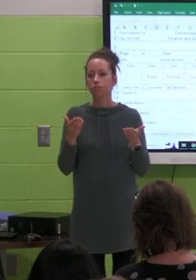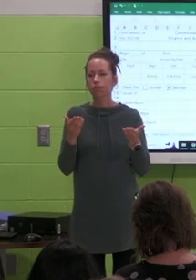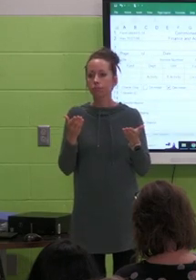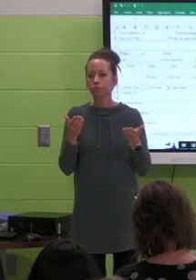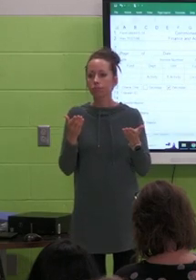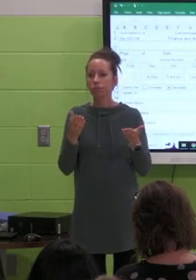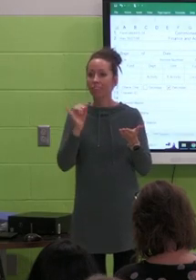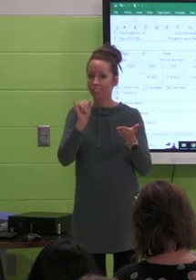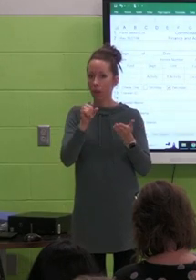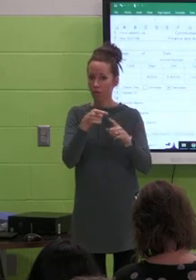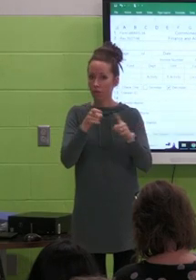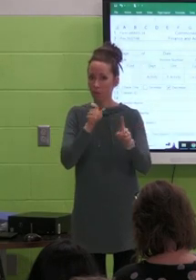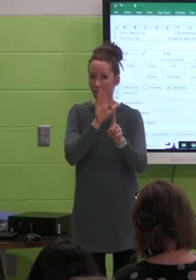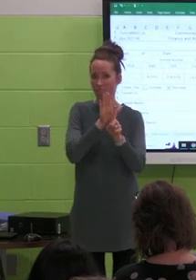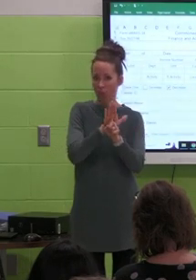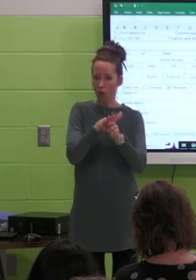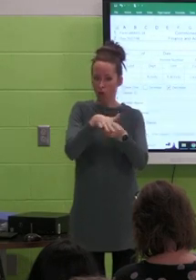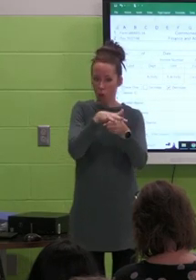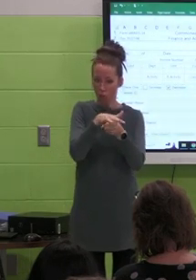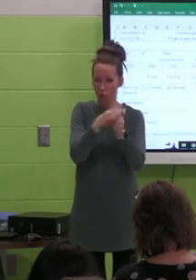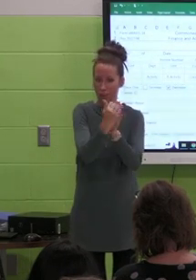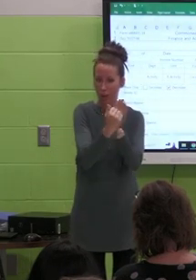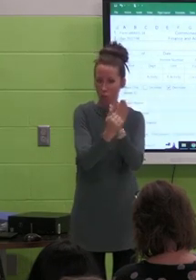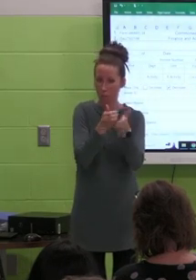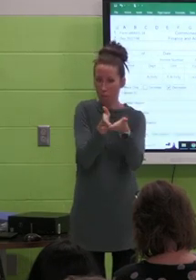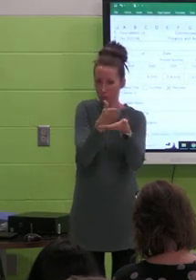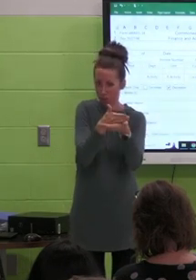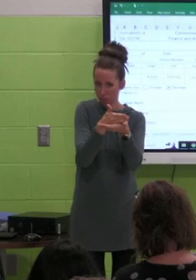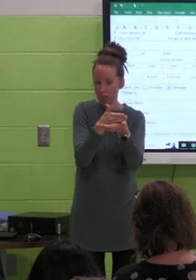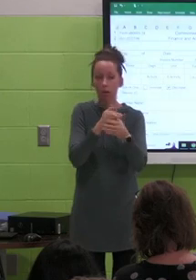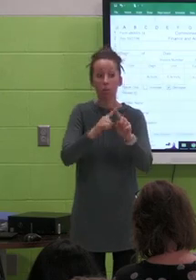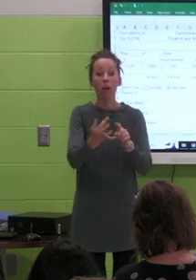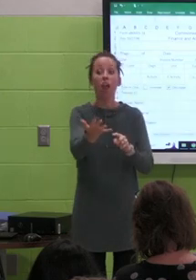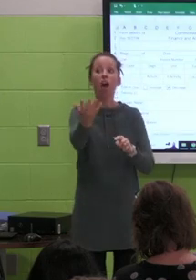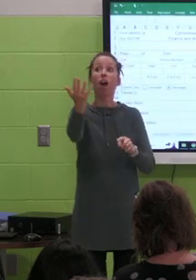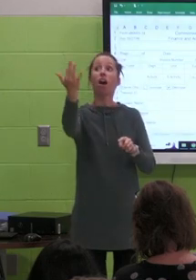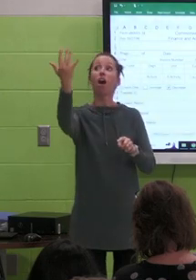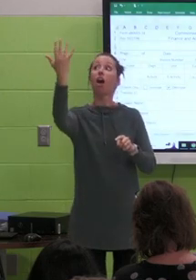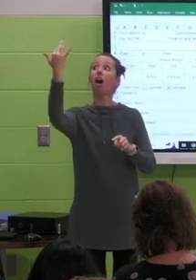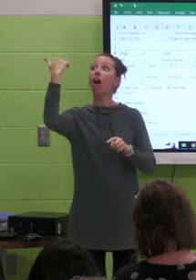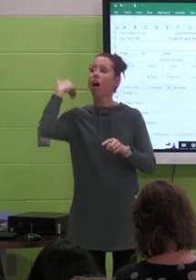that came out of their budget um a long time ago there used to be like a portion of student fees